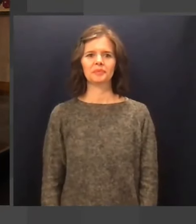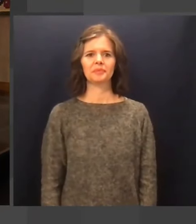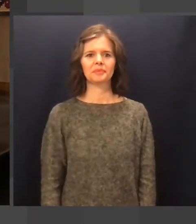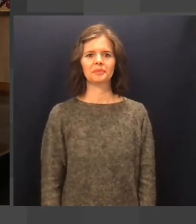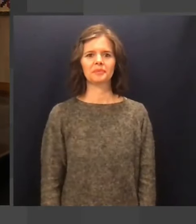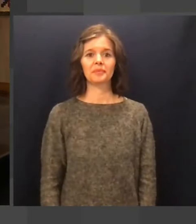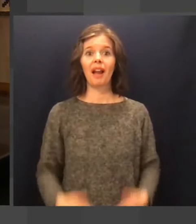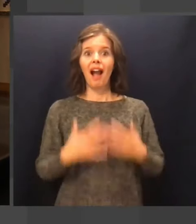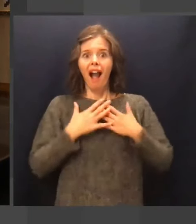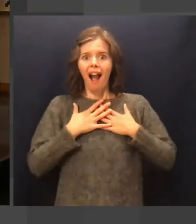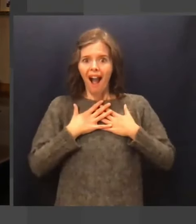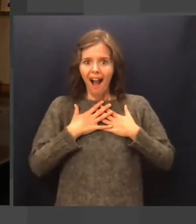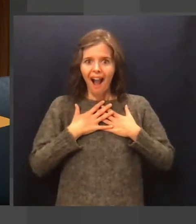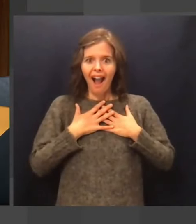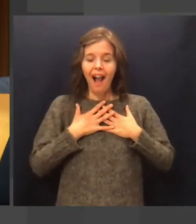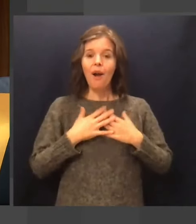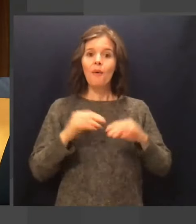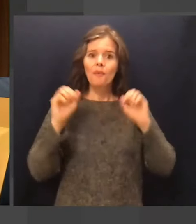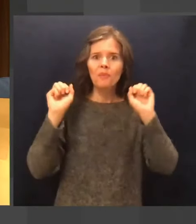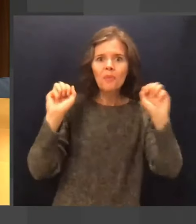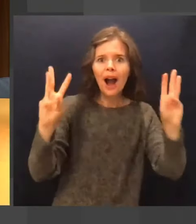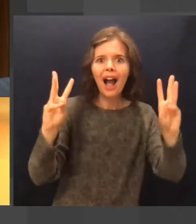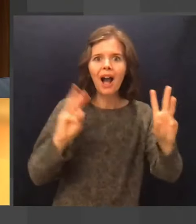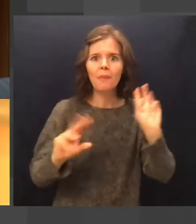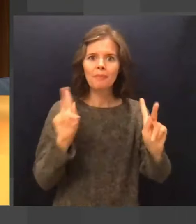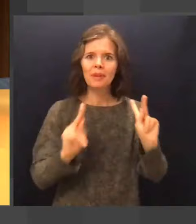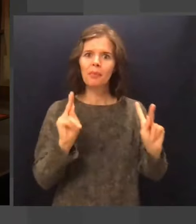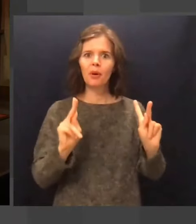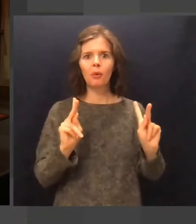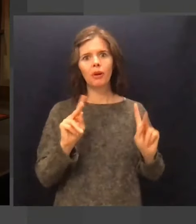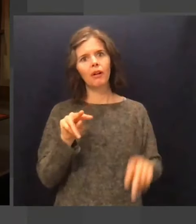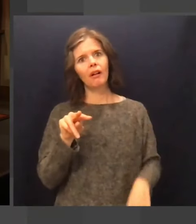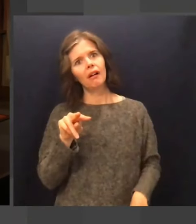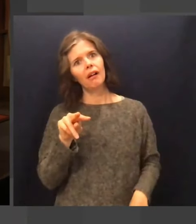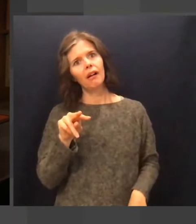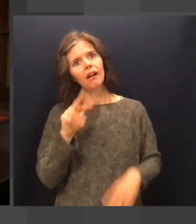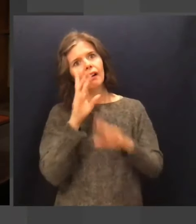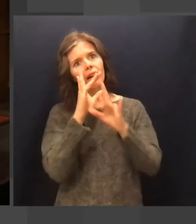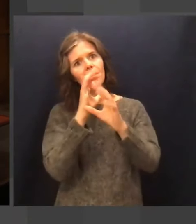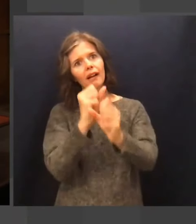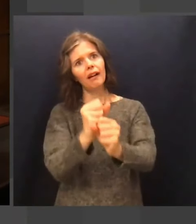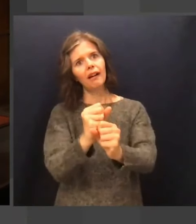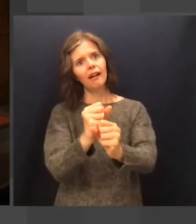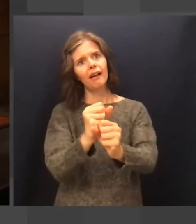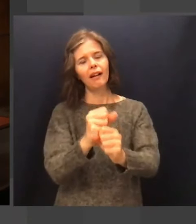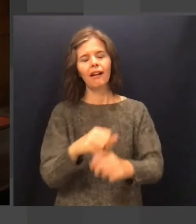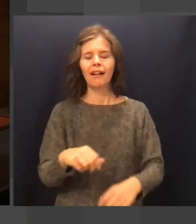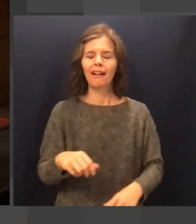WOW! I GUESS EVERYONE WAS MESMERIZED